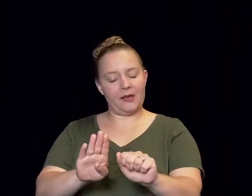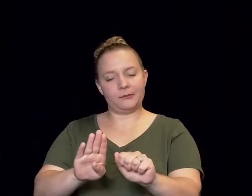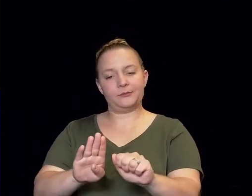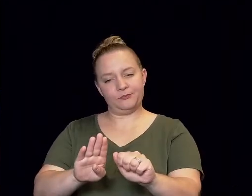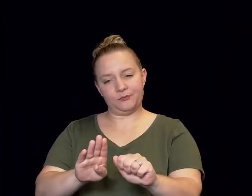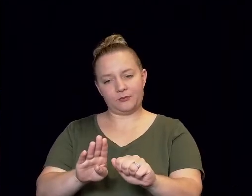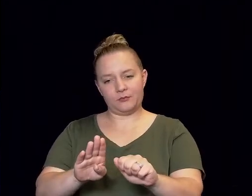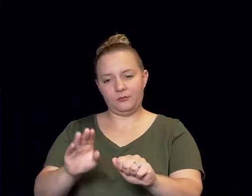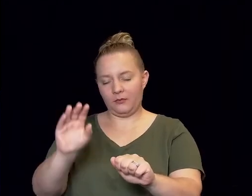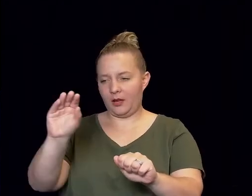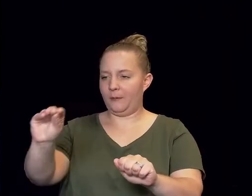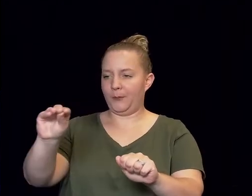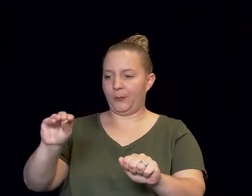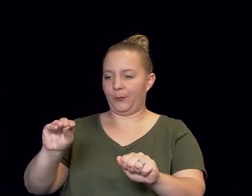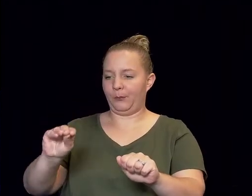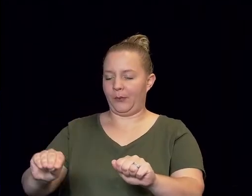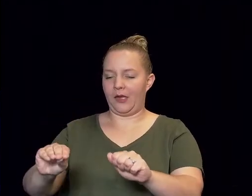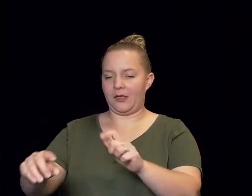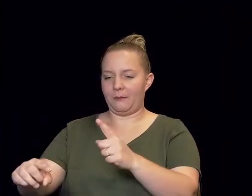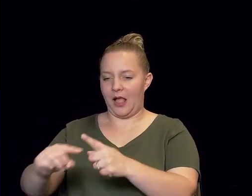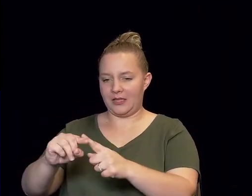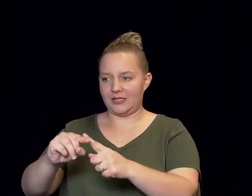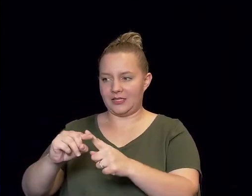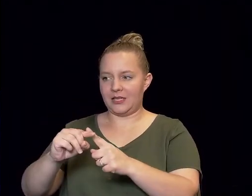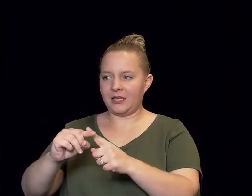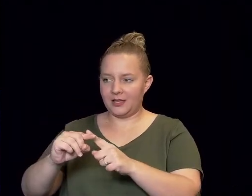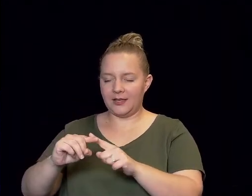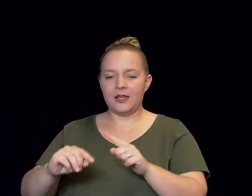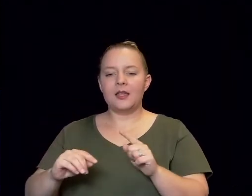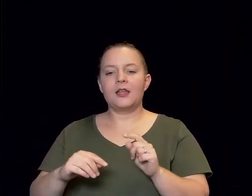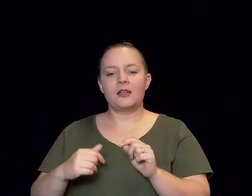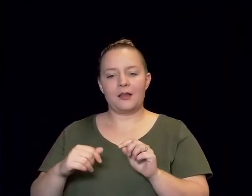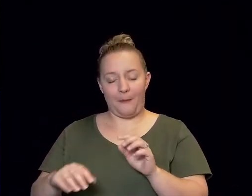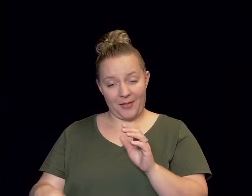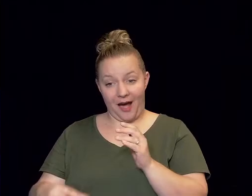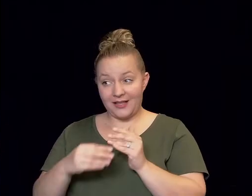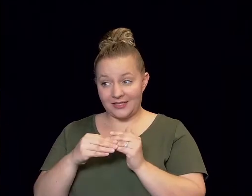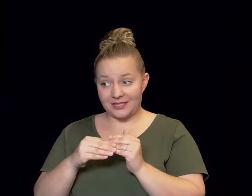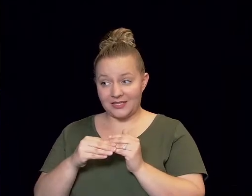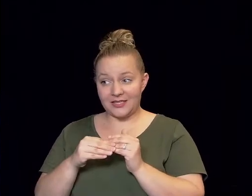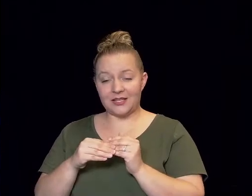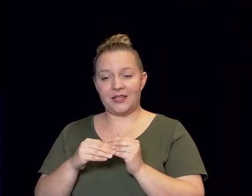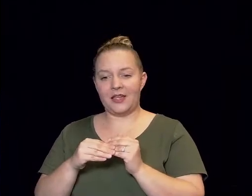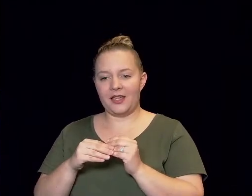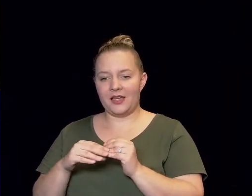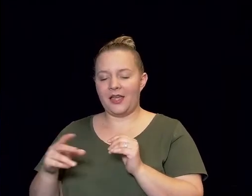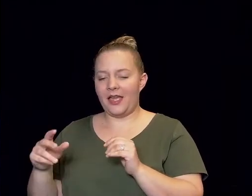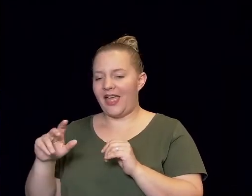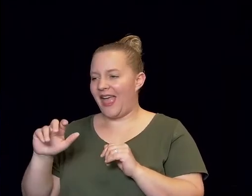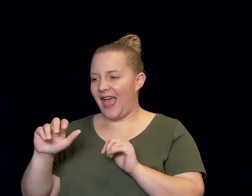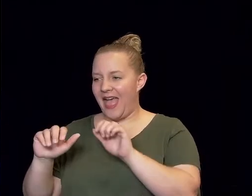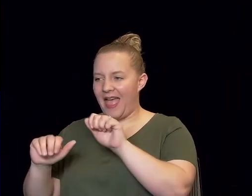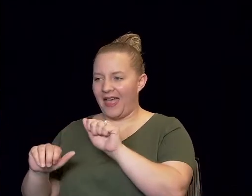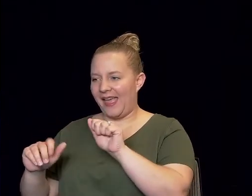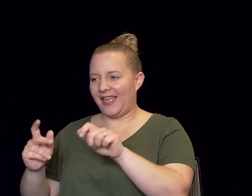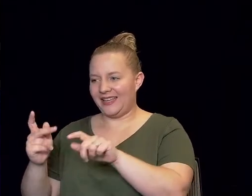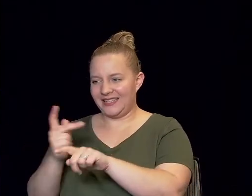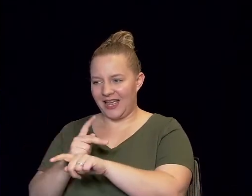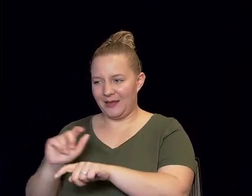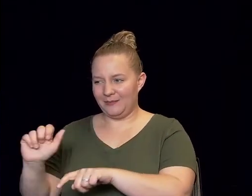going to bring down our plus sign right here. So, I have plus and then I take a times c multiplying so